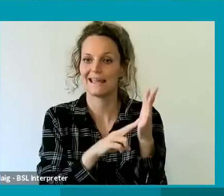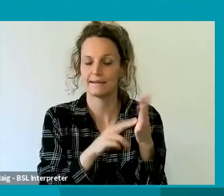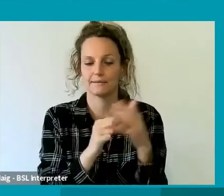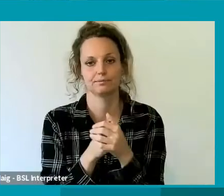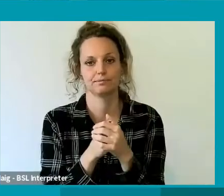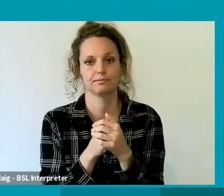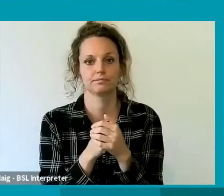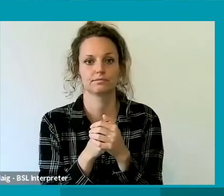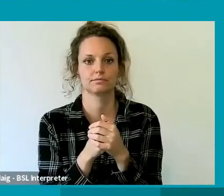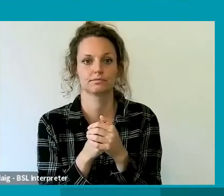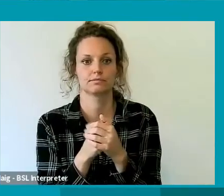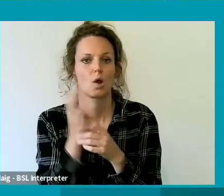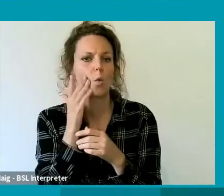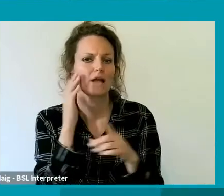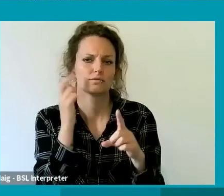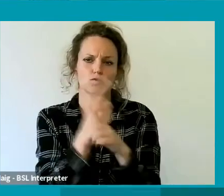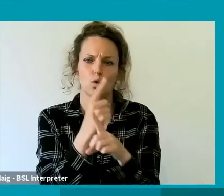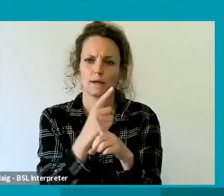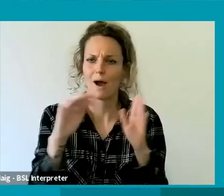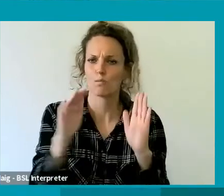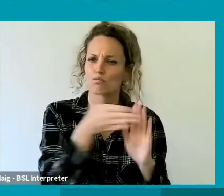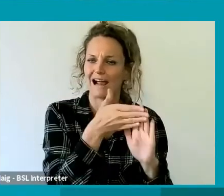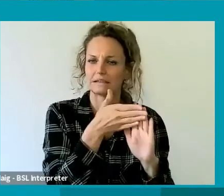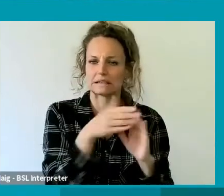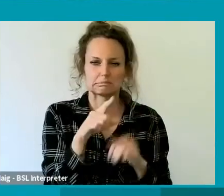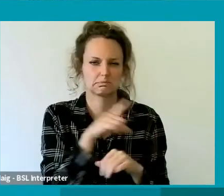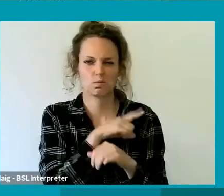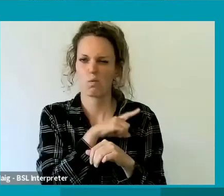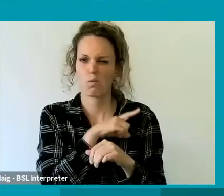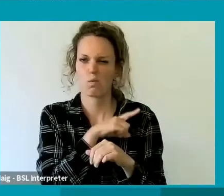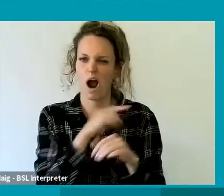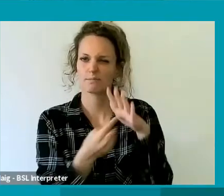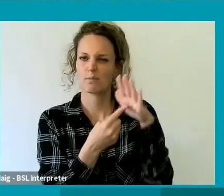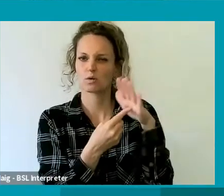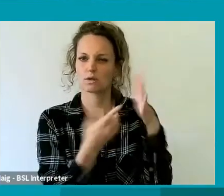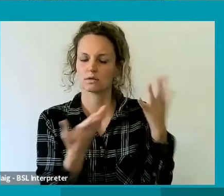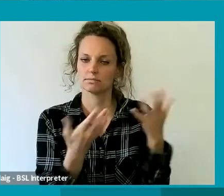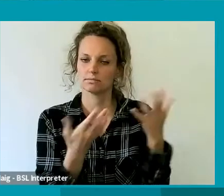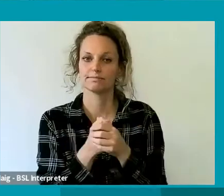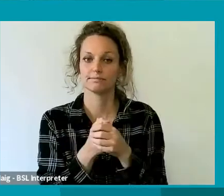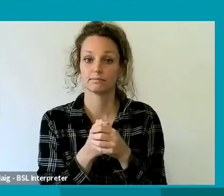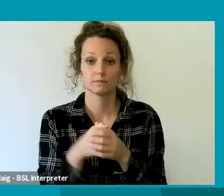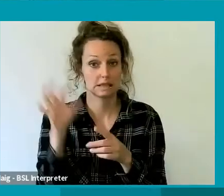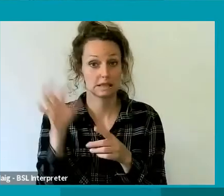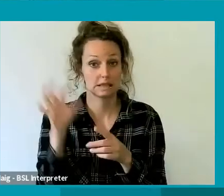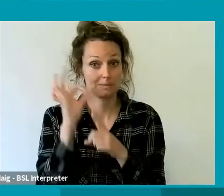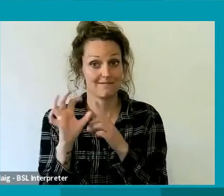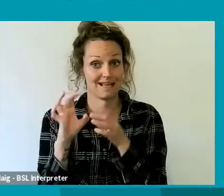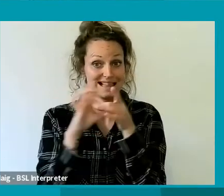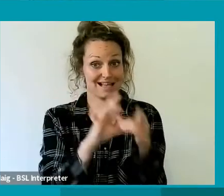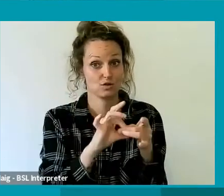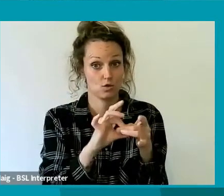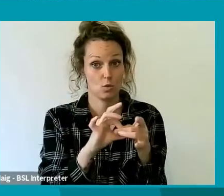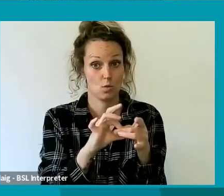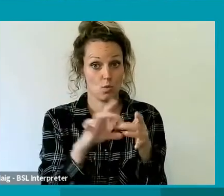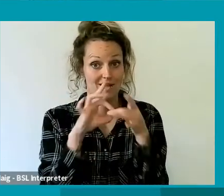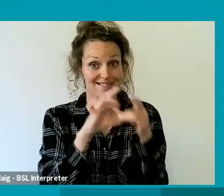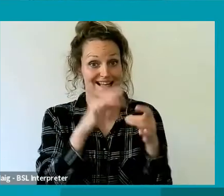Why bother, right? Well. Specifically with regards to LinkedIn, did you know that there